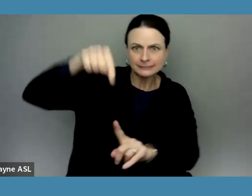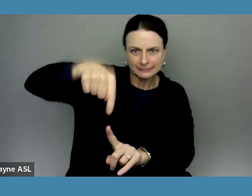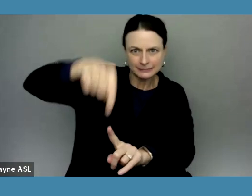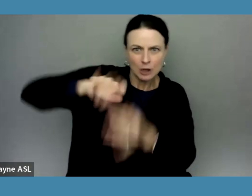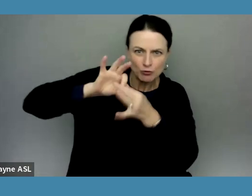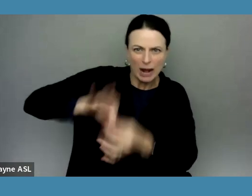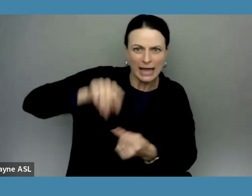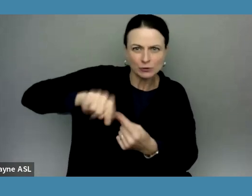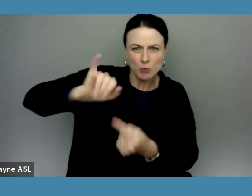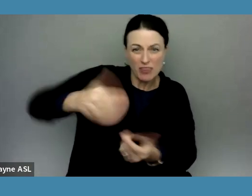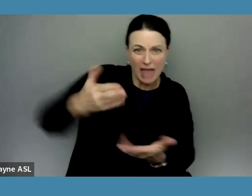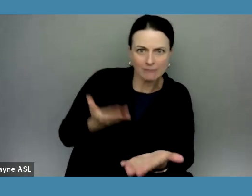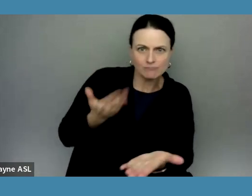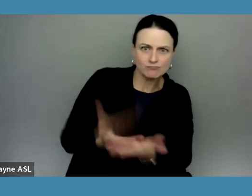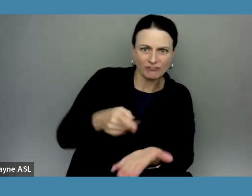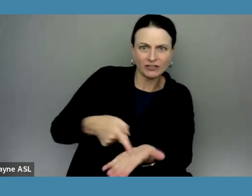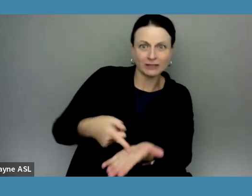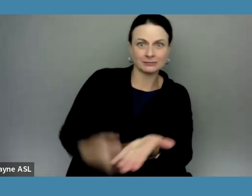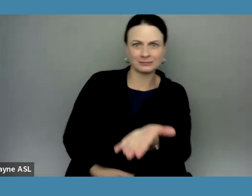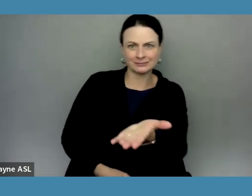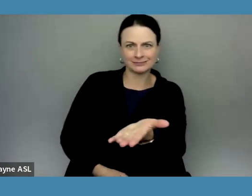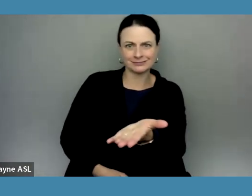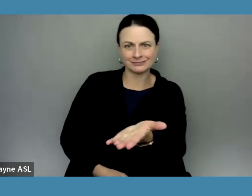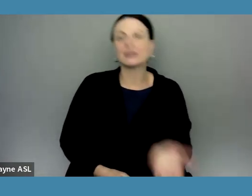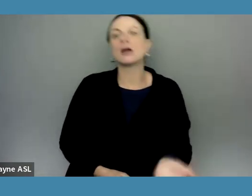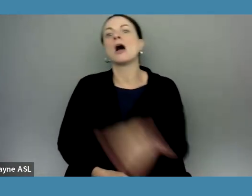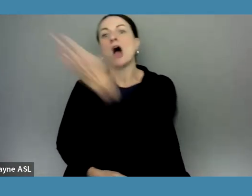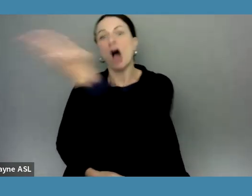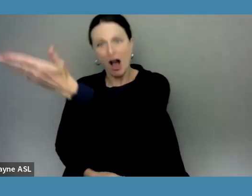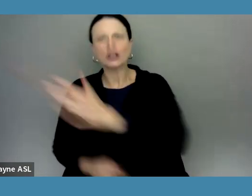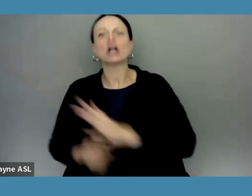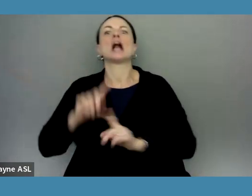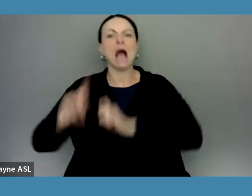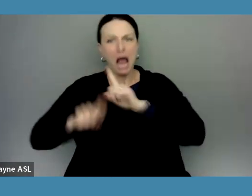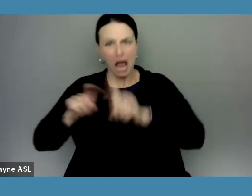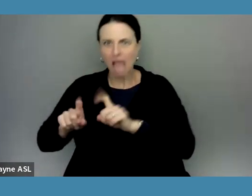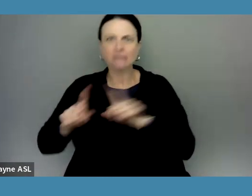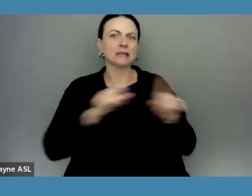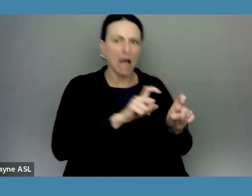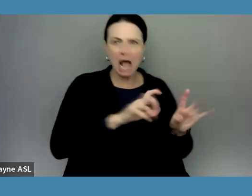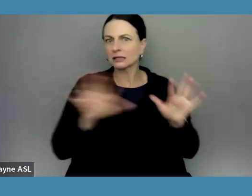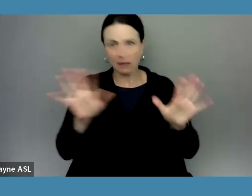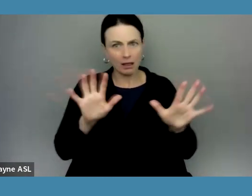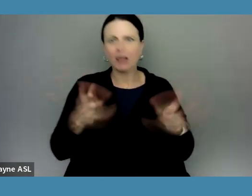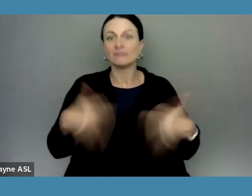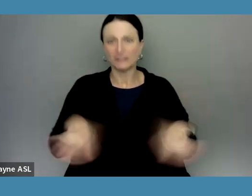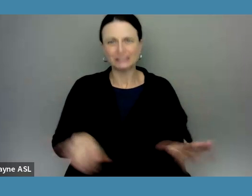to those documents as you're offering them into evidence so you know that you're getting all